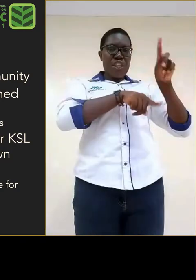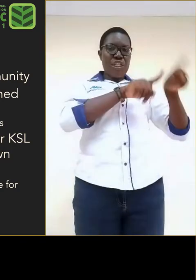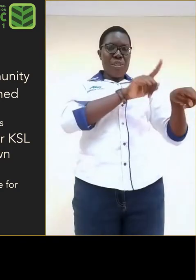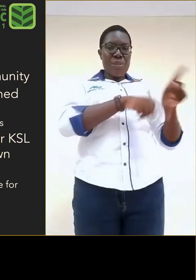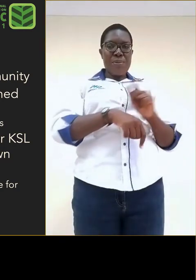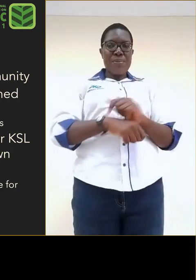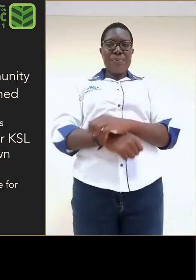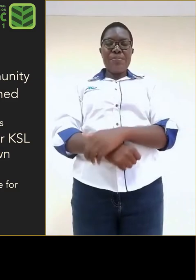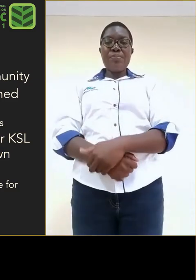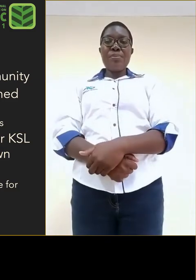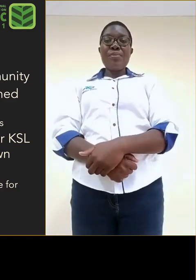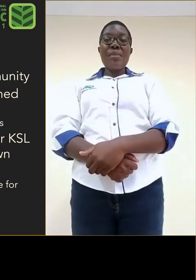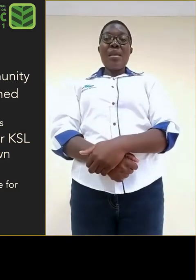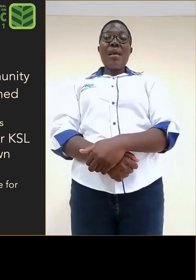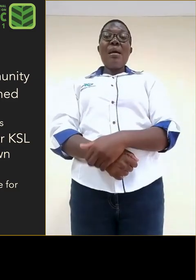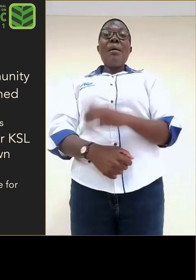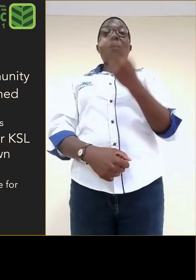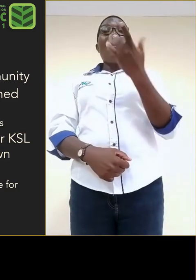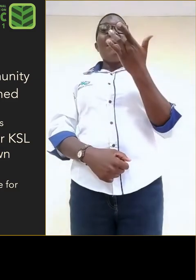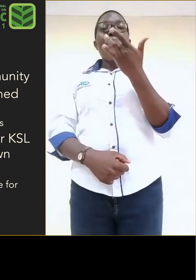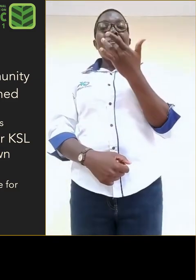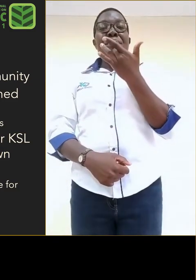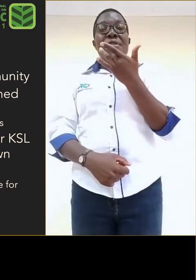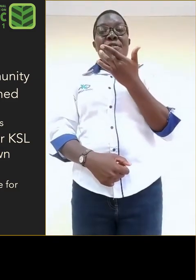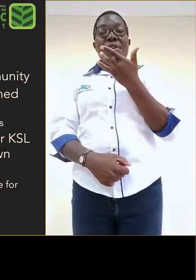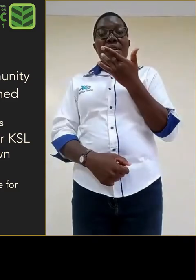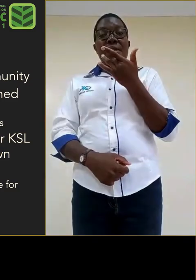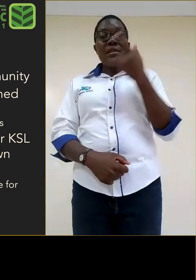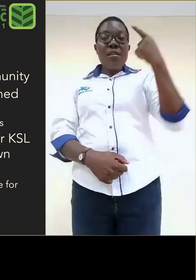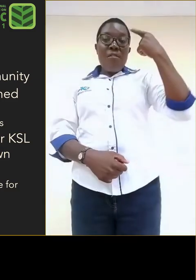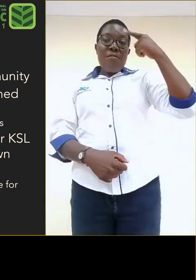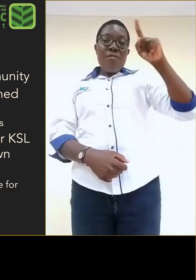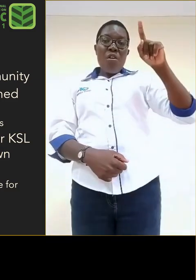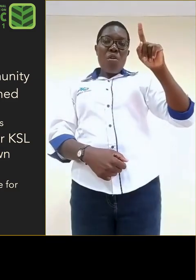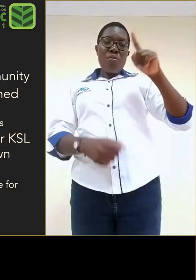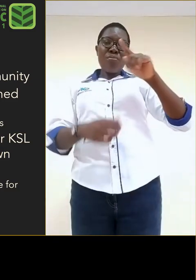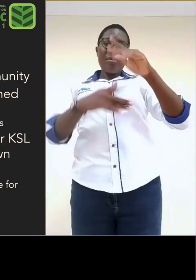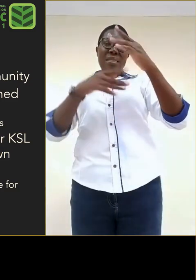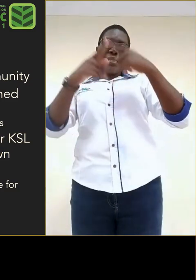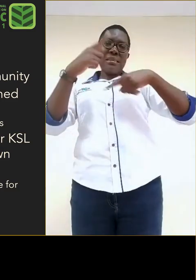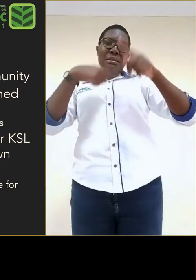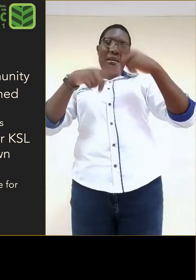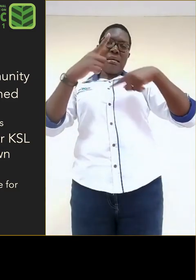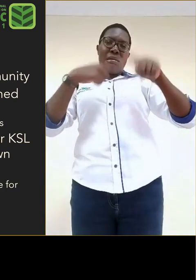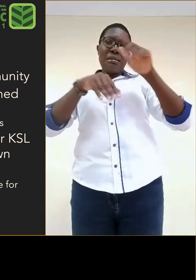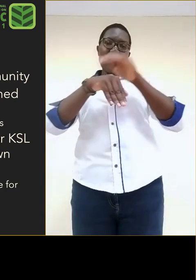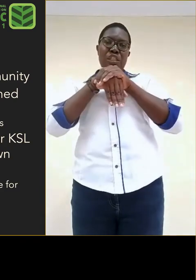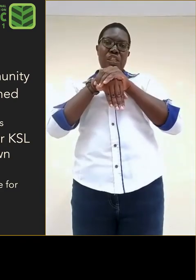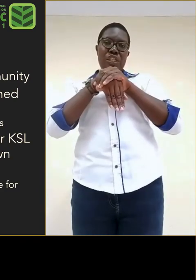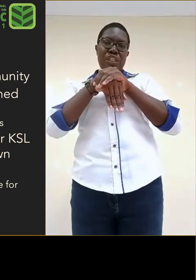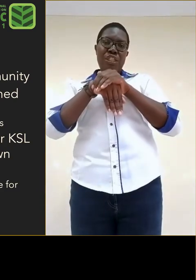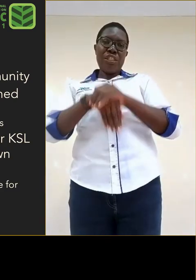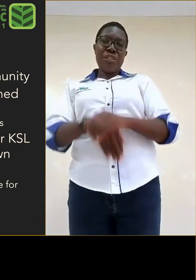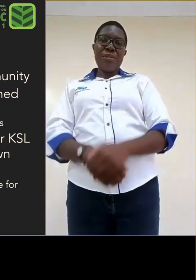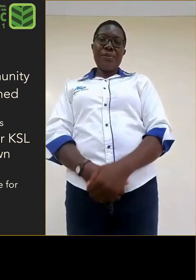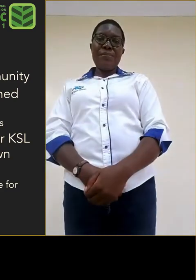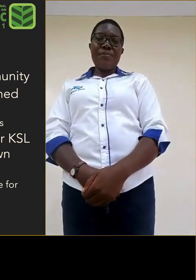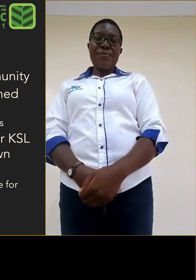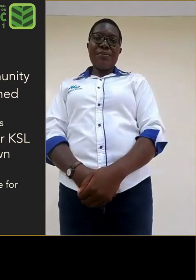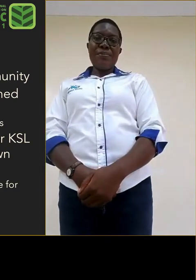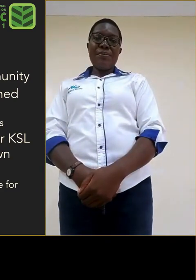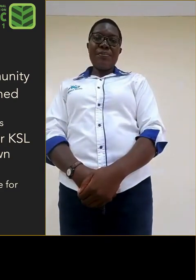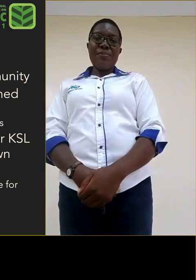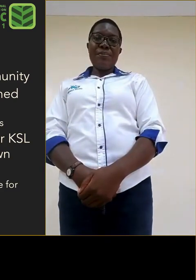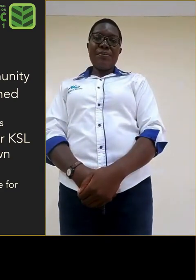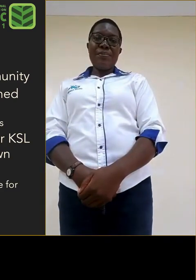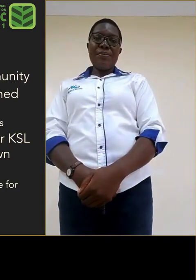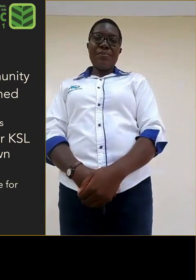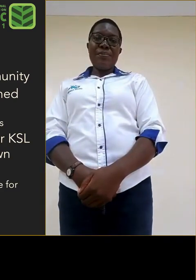Indeed, some have a preference for Signed English rather than Kenyan Sign Language.